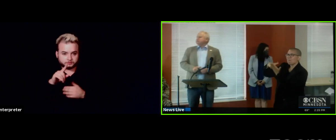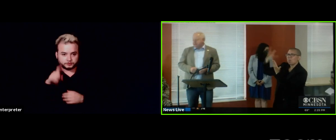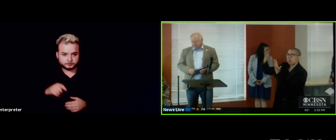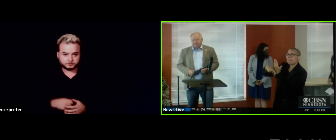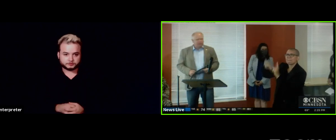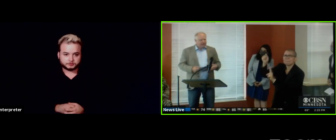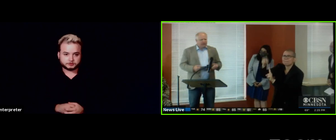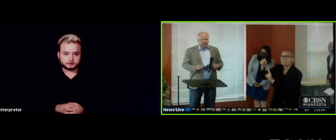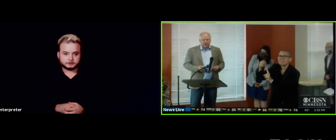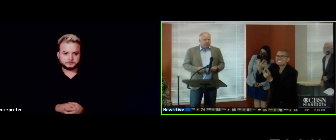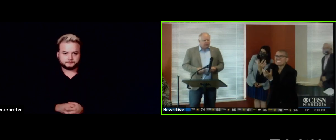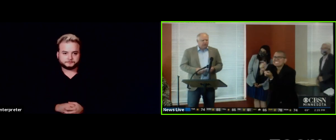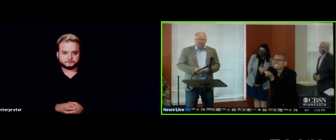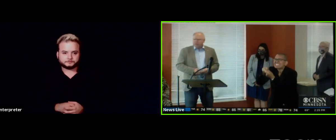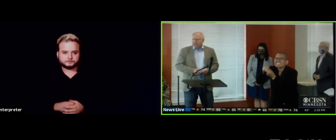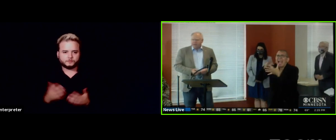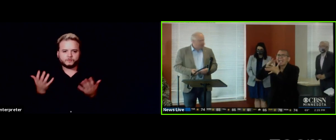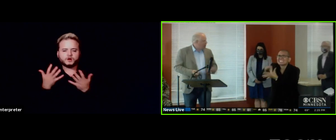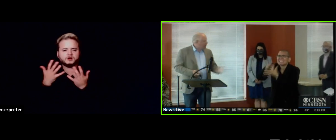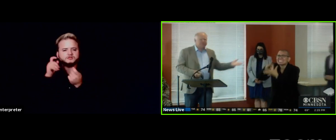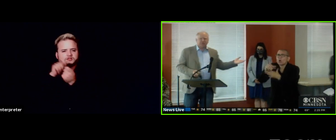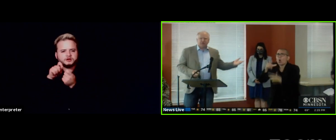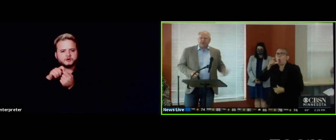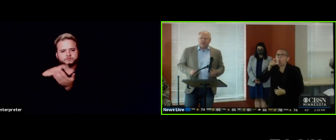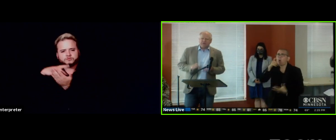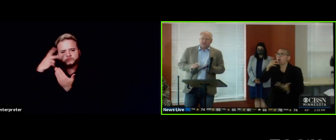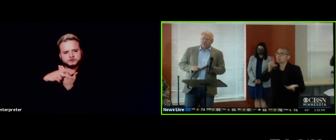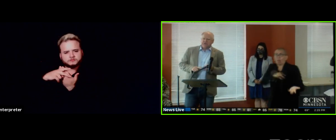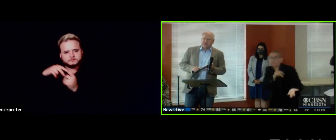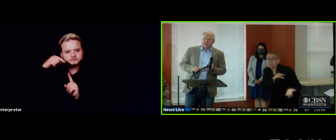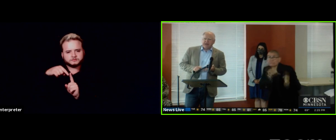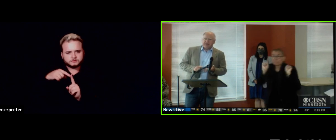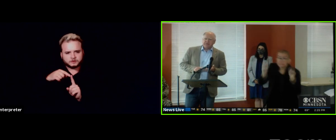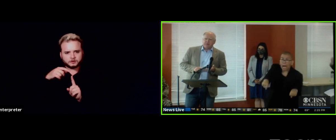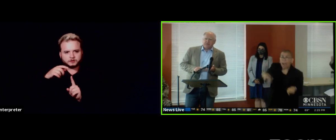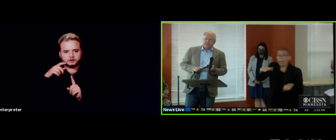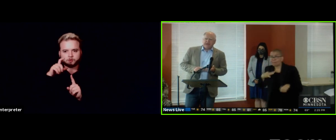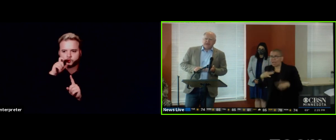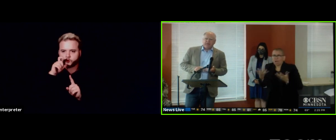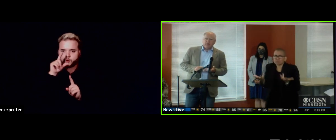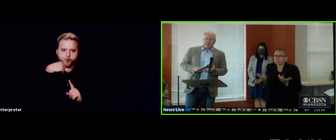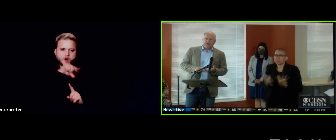Governor Walz: That is a great question. Well how it's going to be paid and where the money